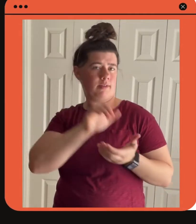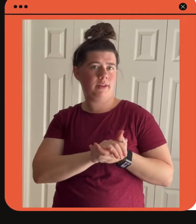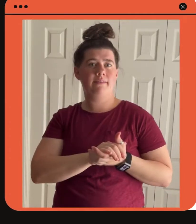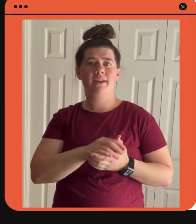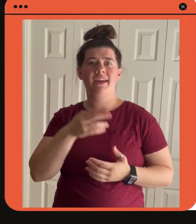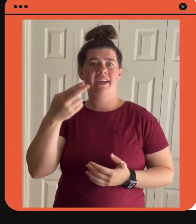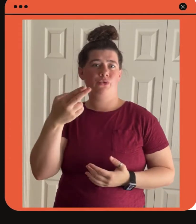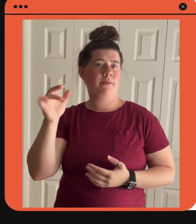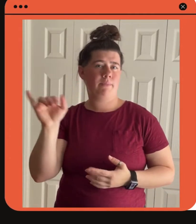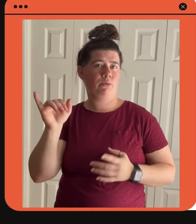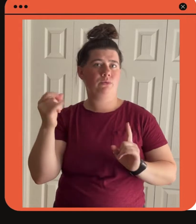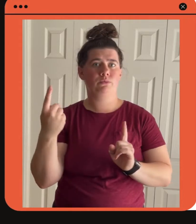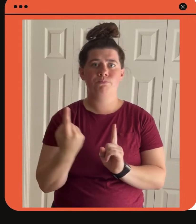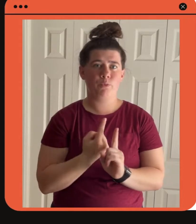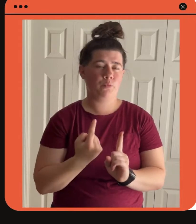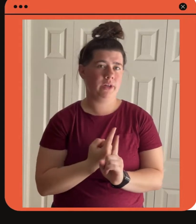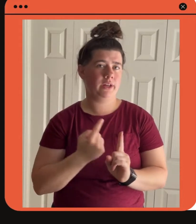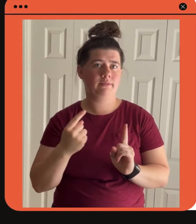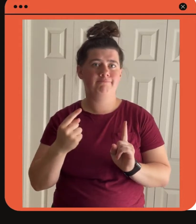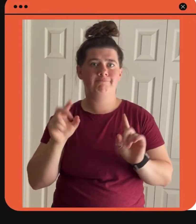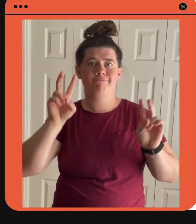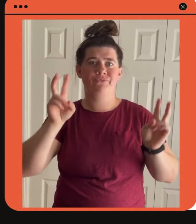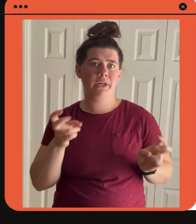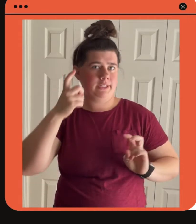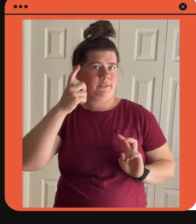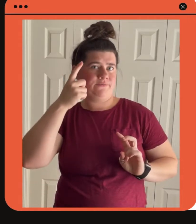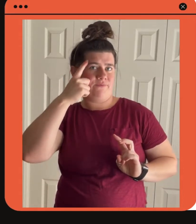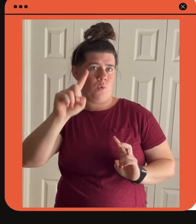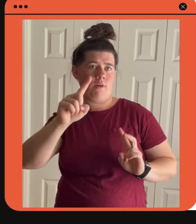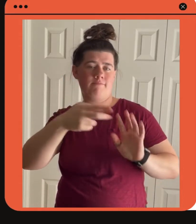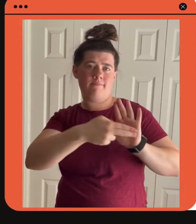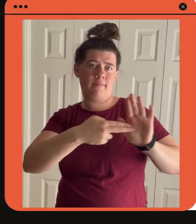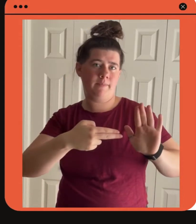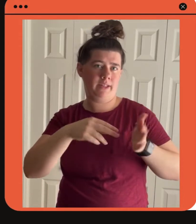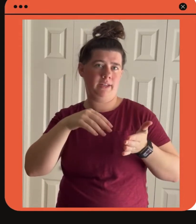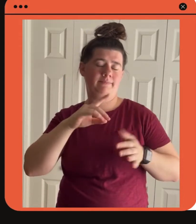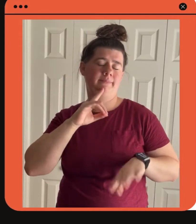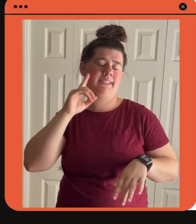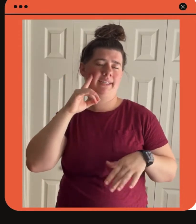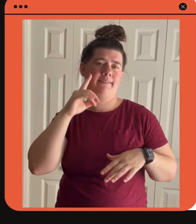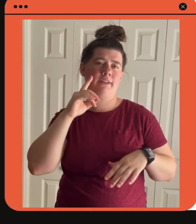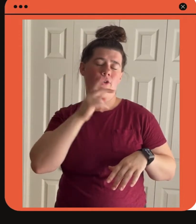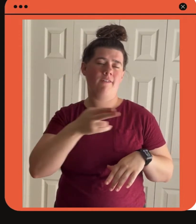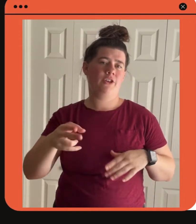Many people believe that the word hearing impaired is going to be the most appropriate term for labeling a student.